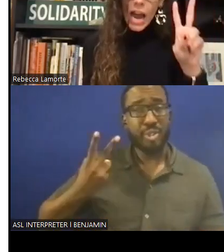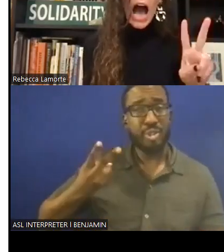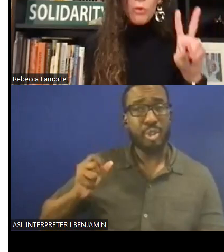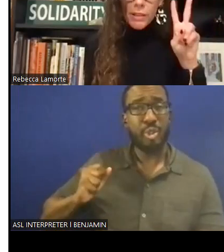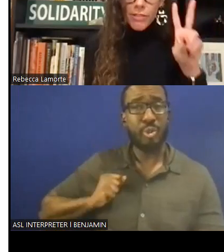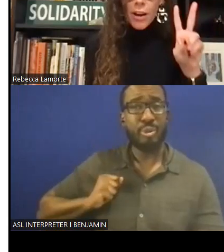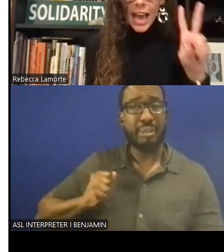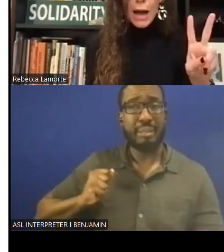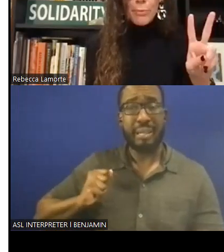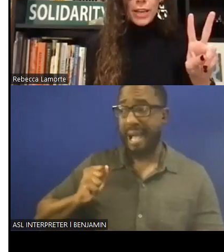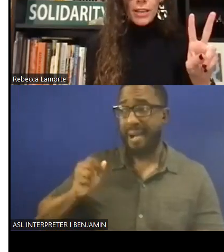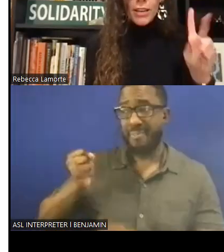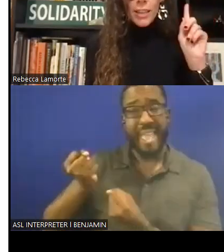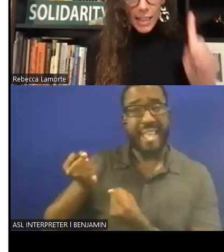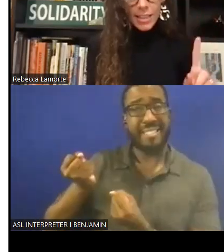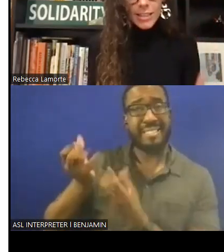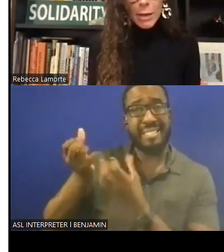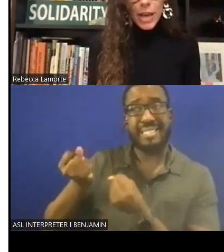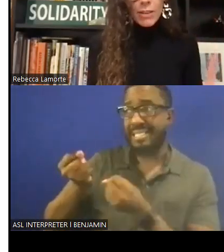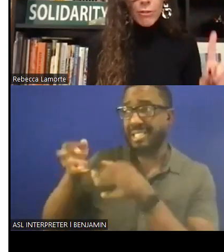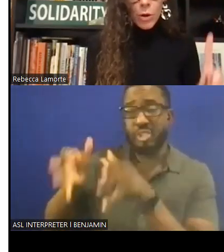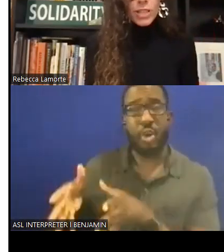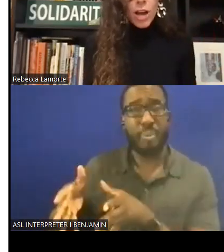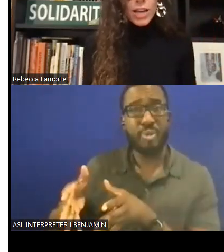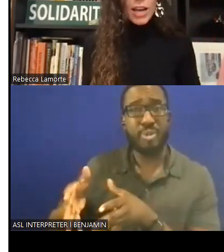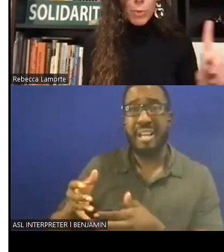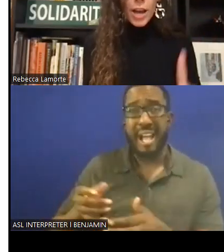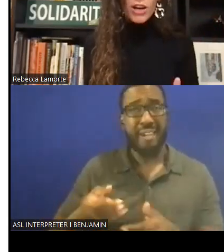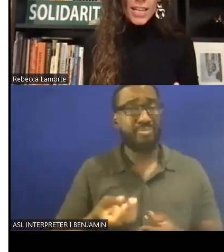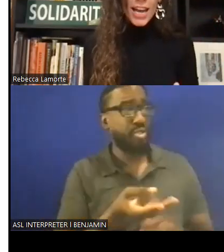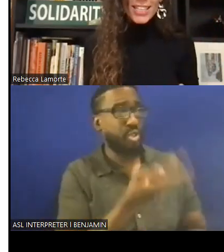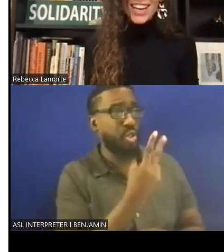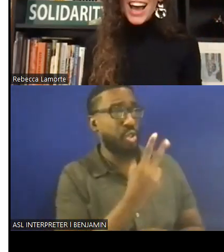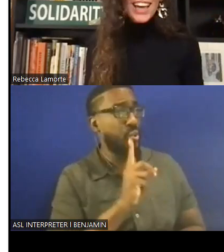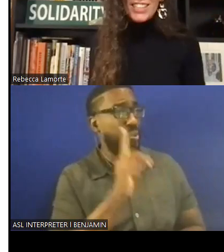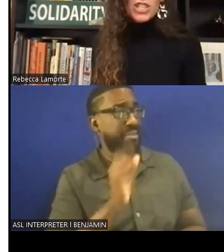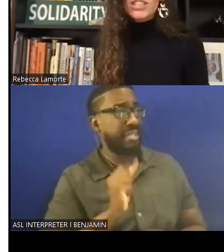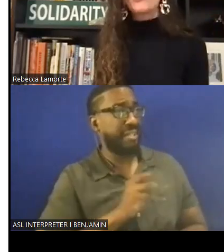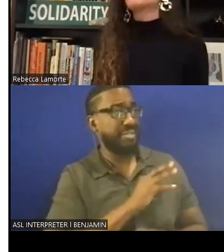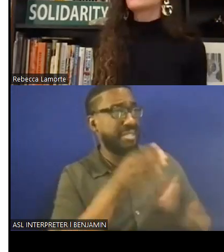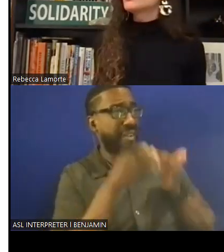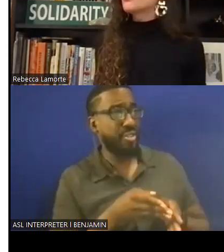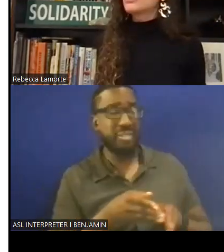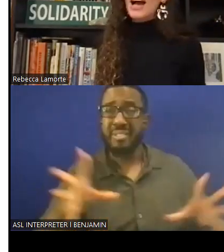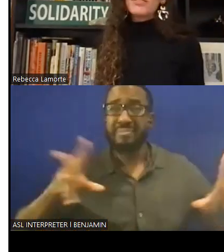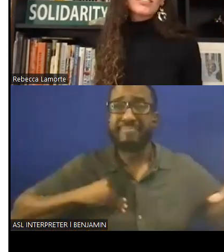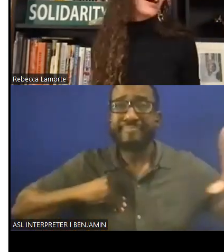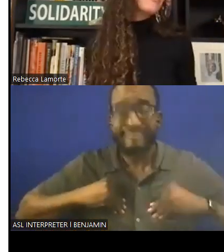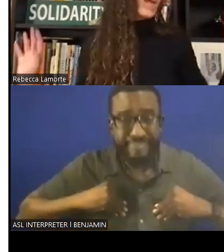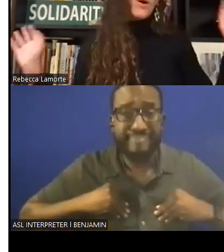and I will be very happy that this campaign focused on it and prioritized it and didn't just say, "Oh, my gosh, we're about to have this event,